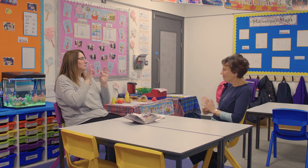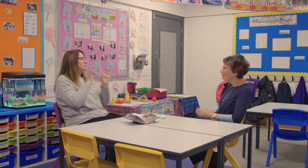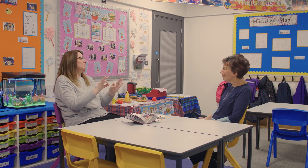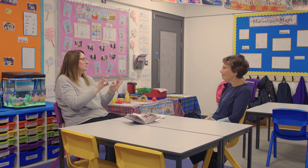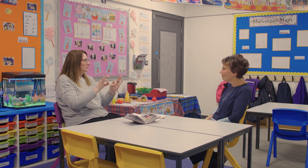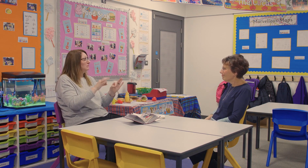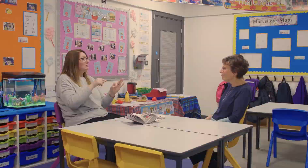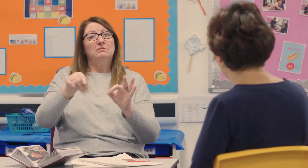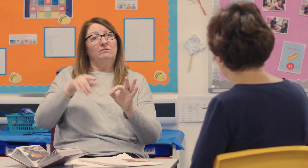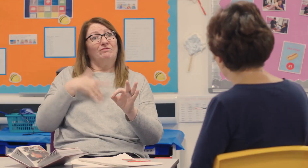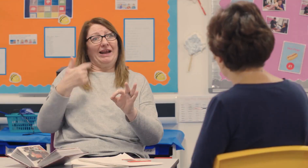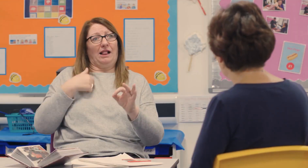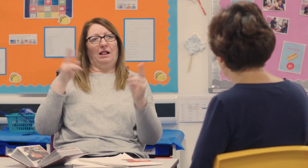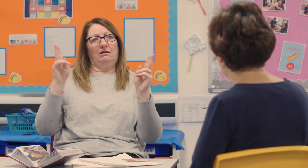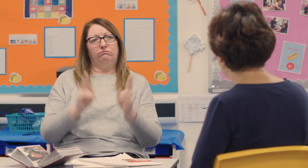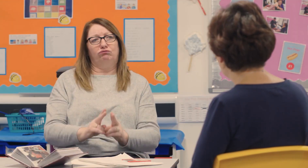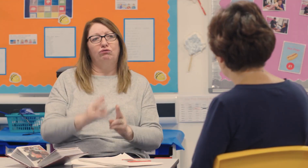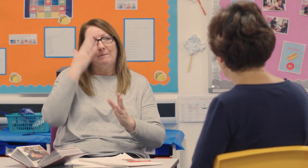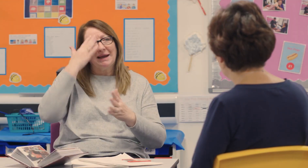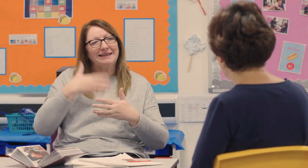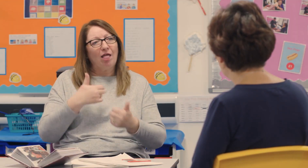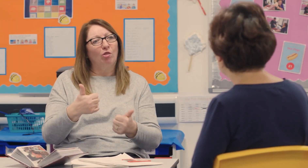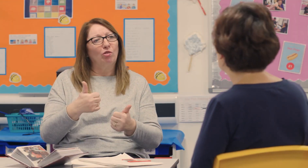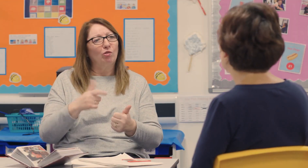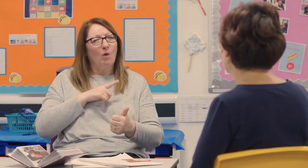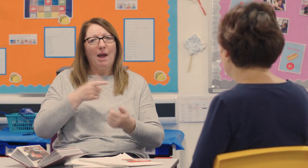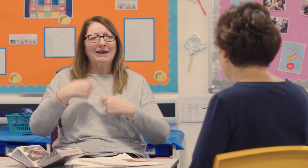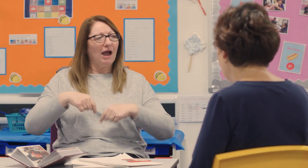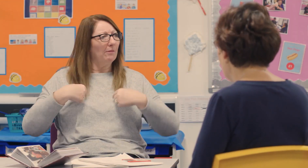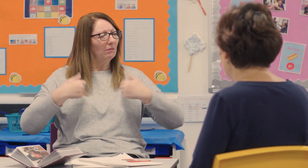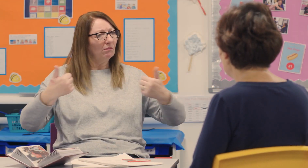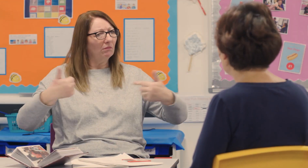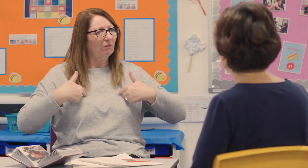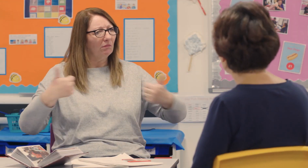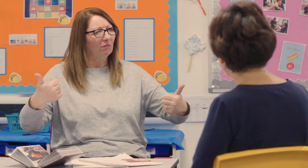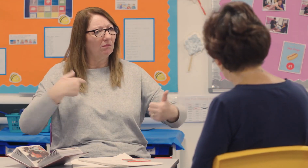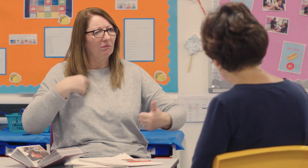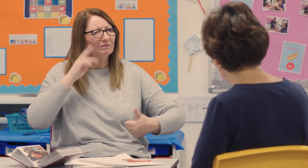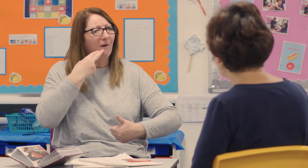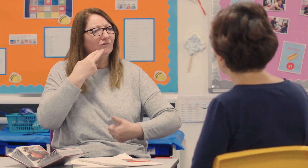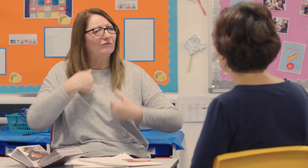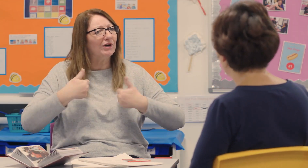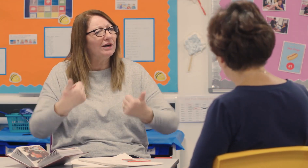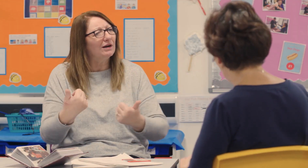the number of Deaf people experiencing mental health difficulties, because people then started to feel OK about their deafness.